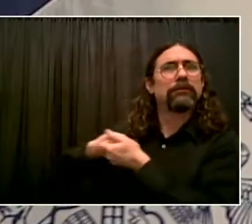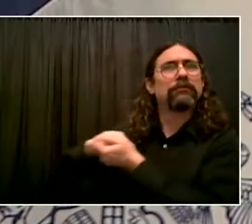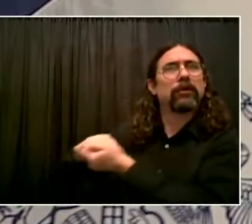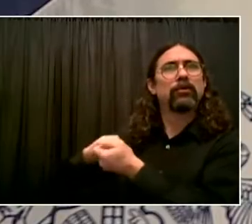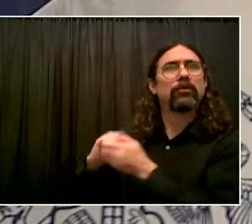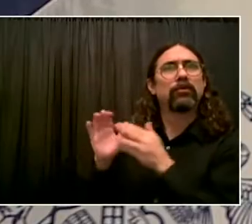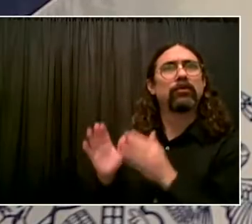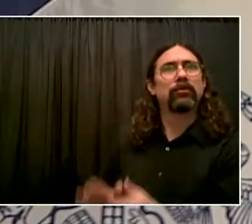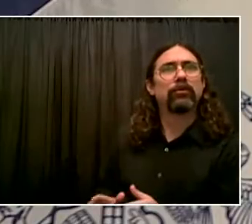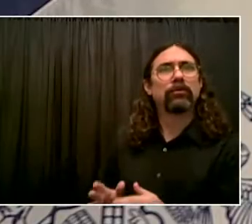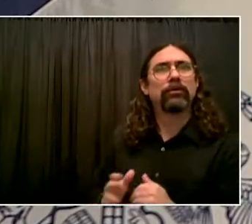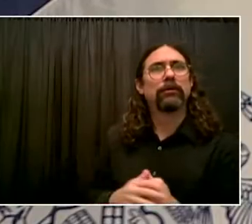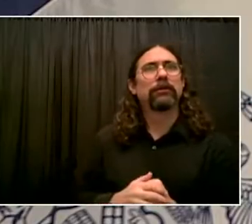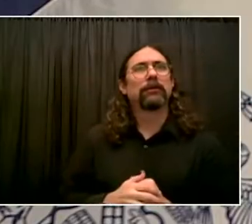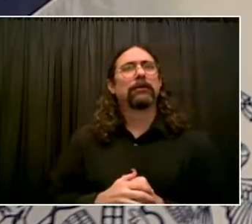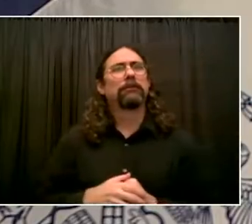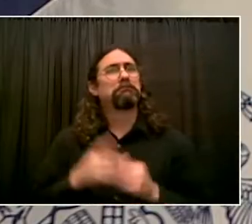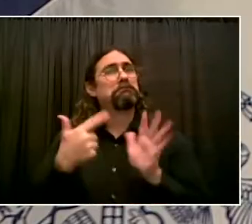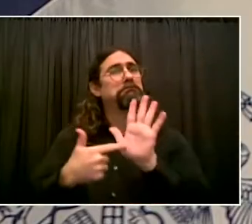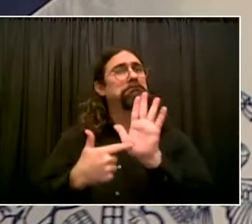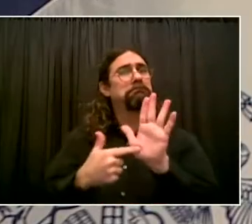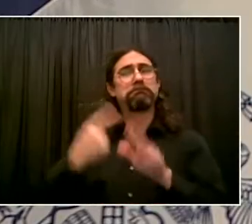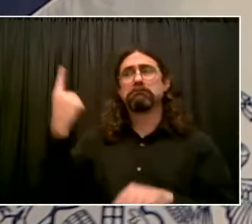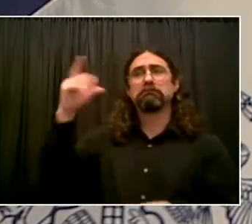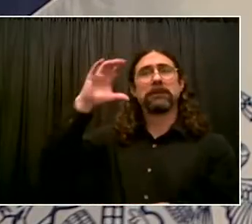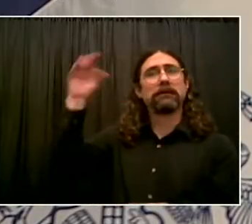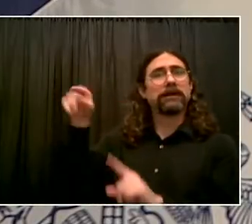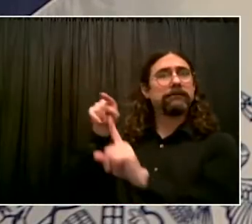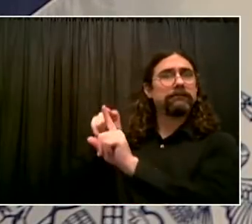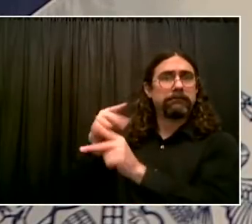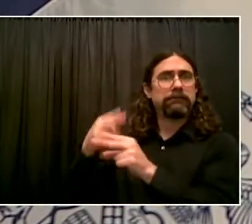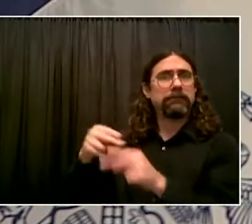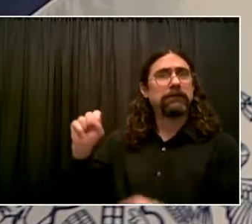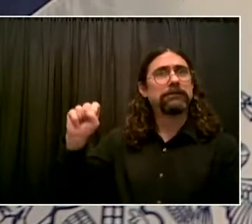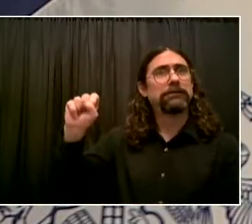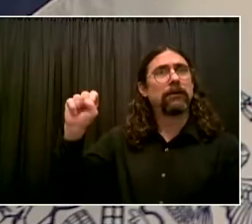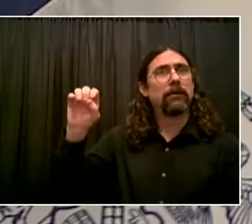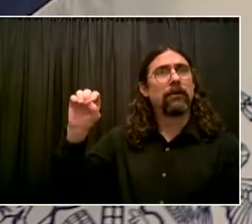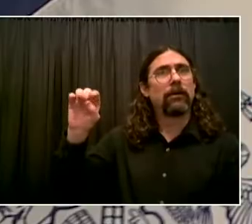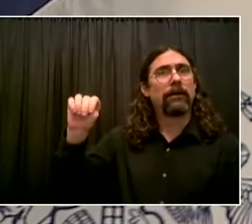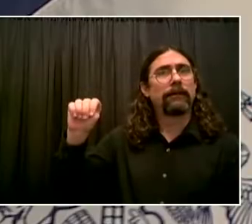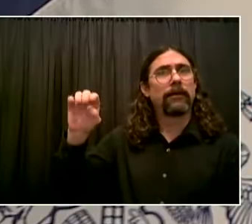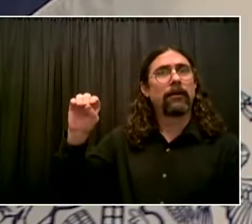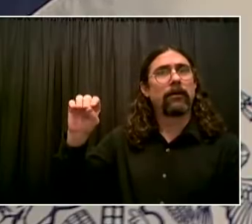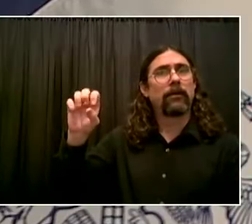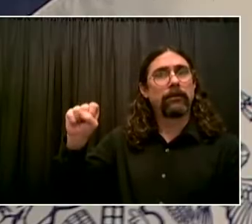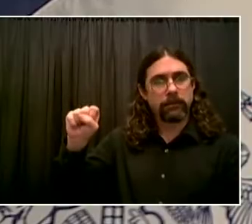AND SPOKE THEIR LANGUAGE AND HAD THEIR TRUST. ONE OF THE BEST